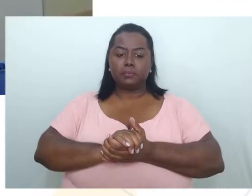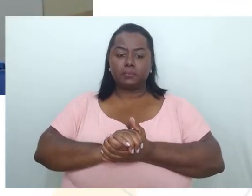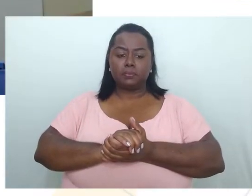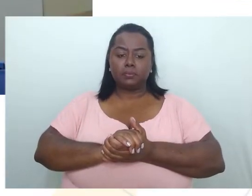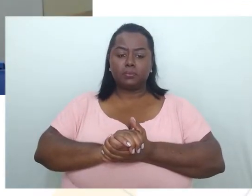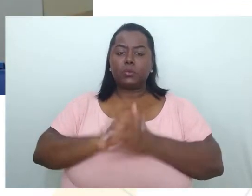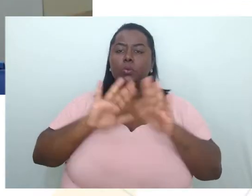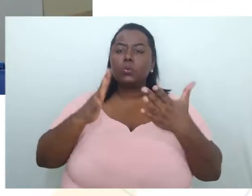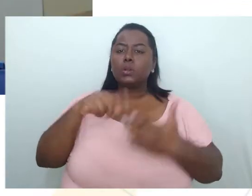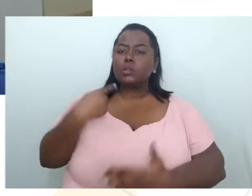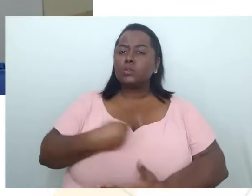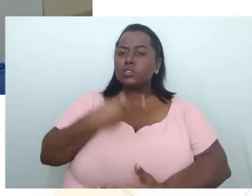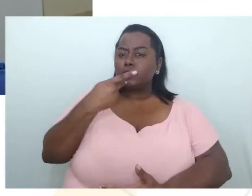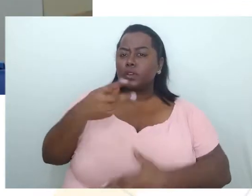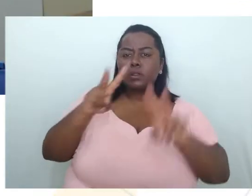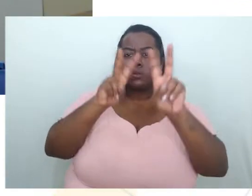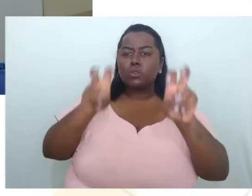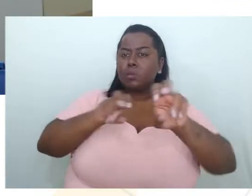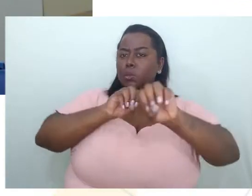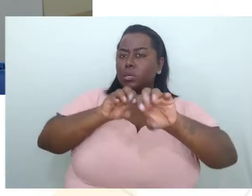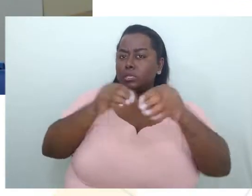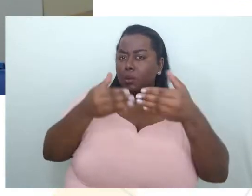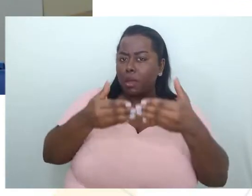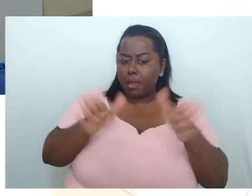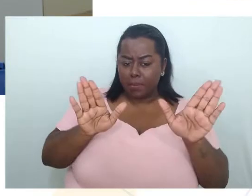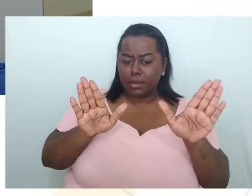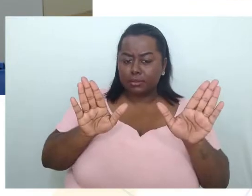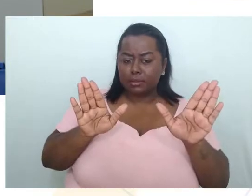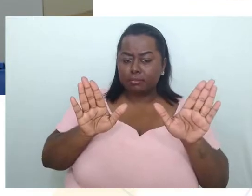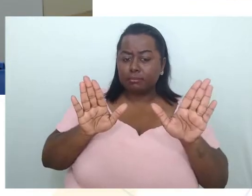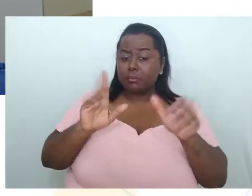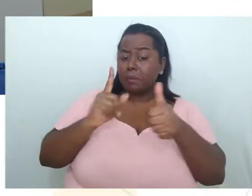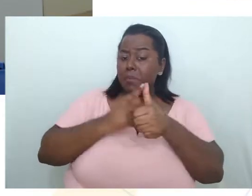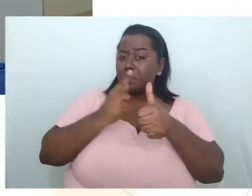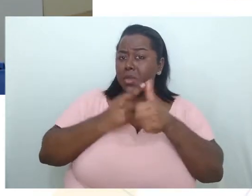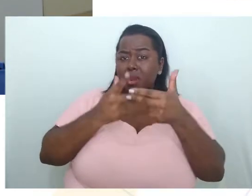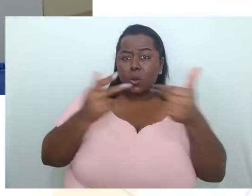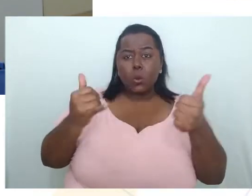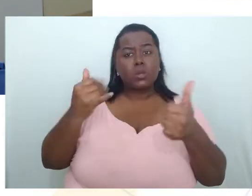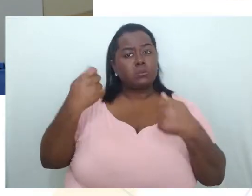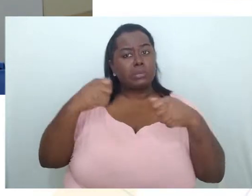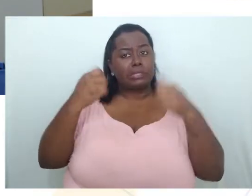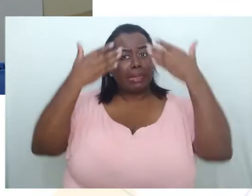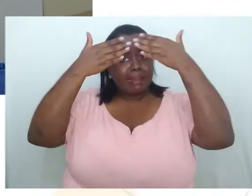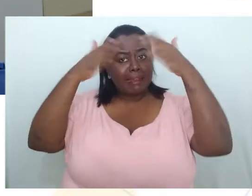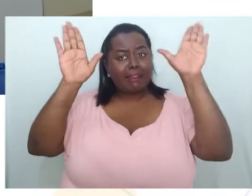When we talk about open education, the first thing that I'm going to make clear that open education is not